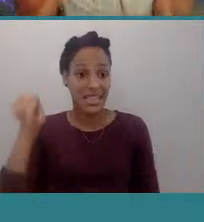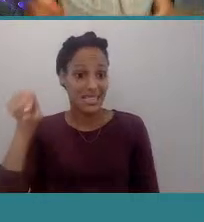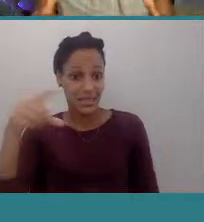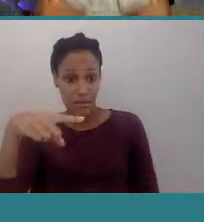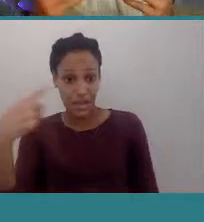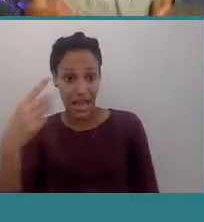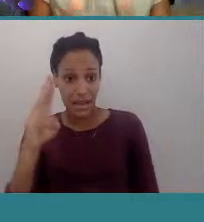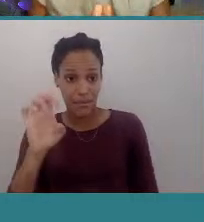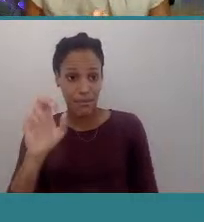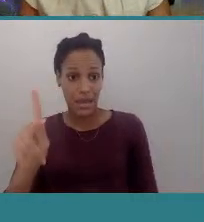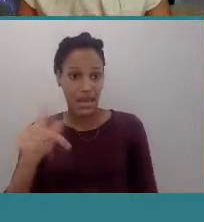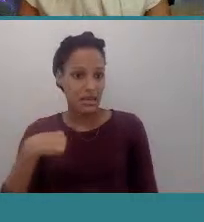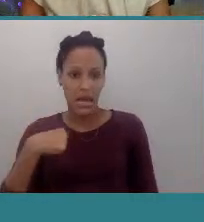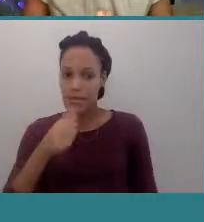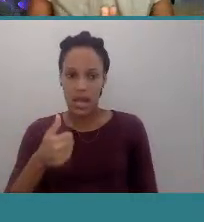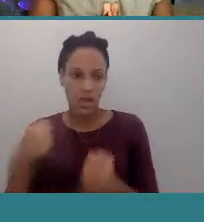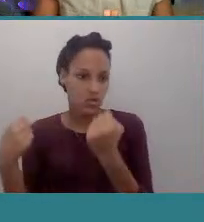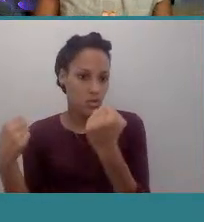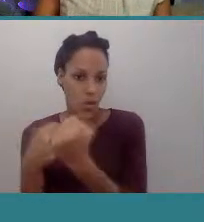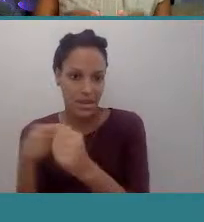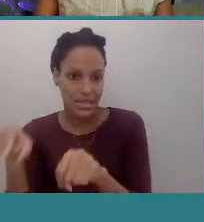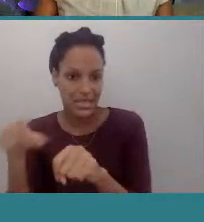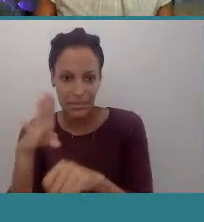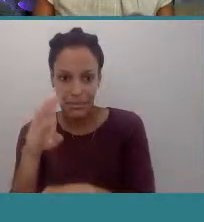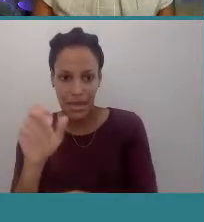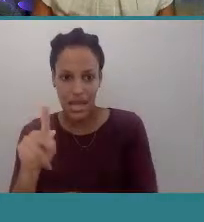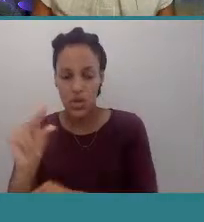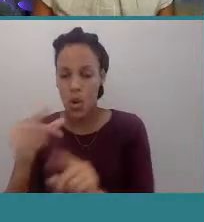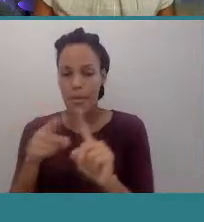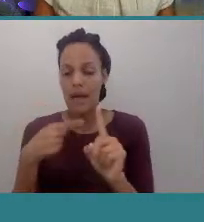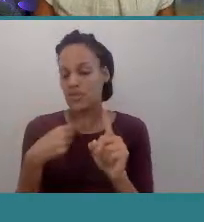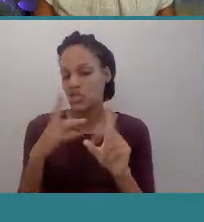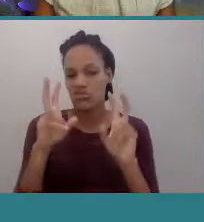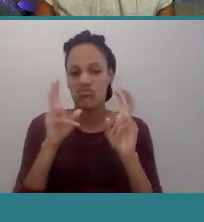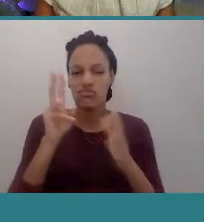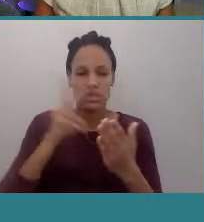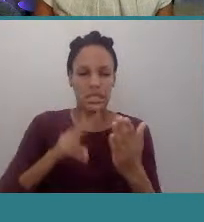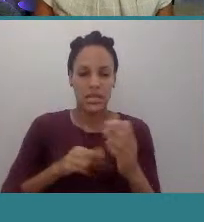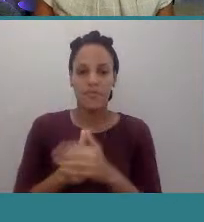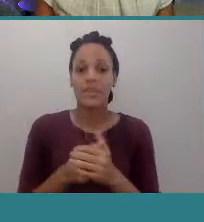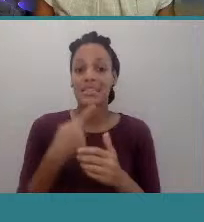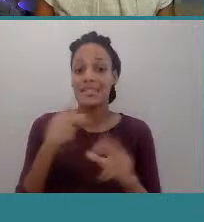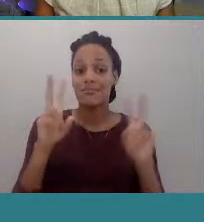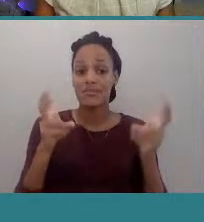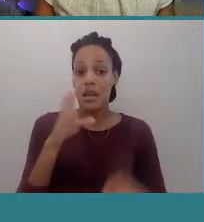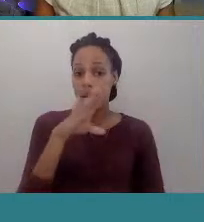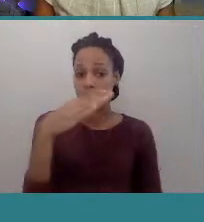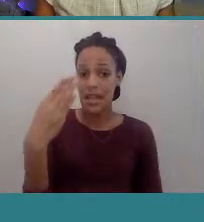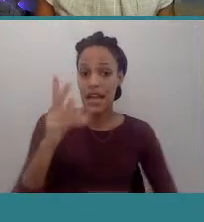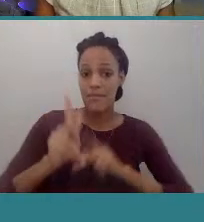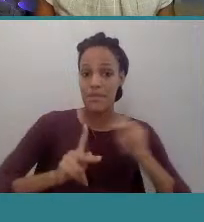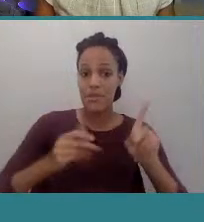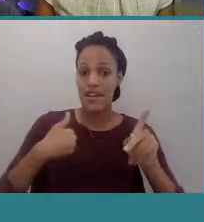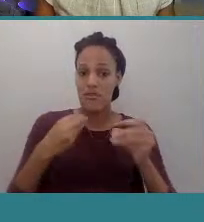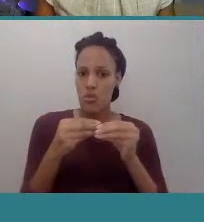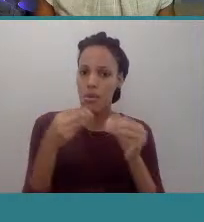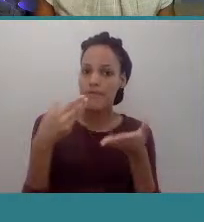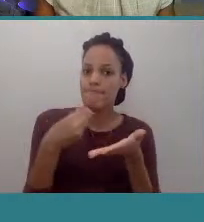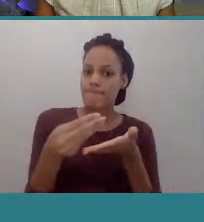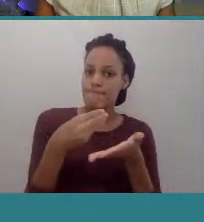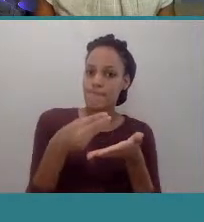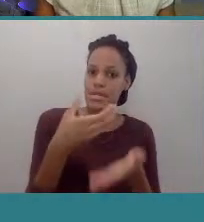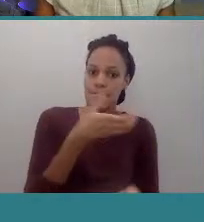where I got this information: "Black people have more buying power than ever before, their